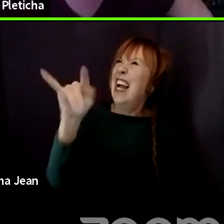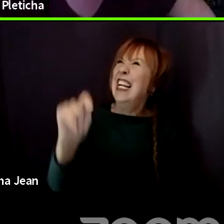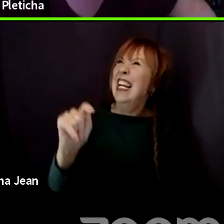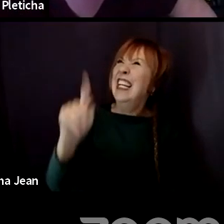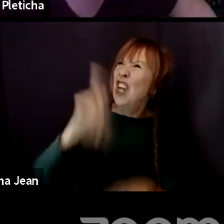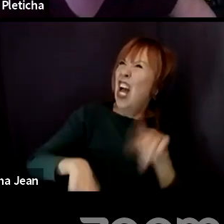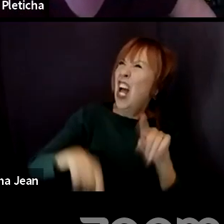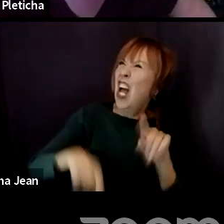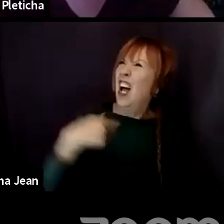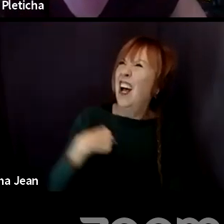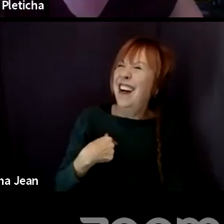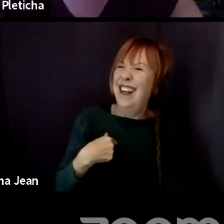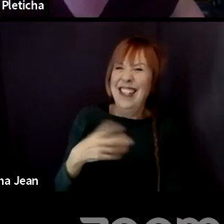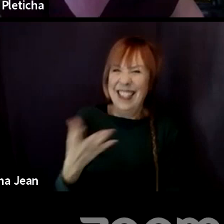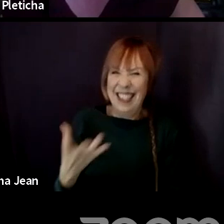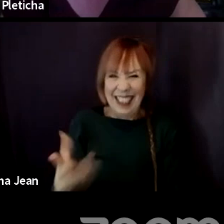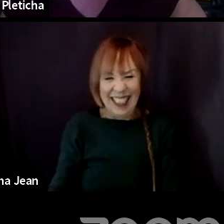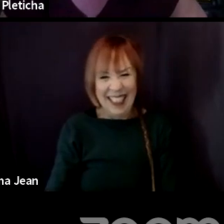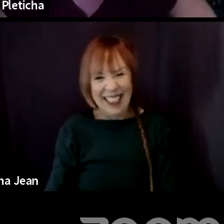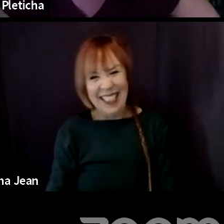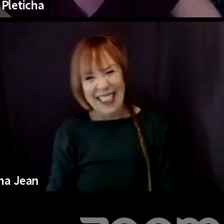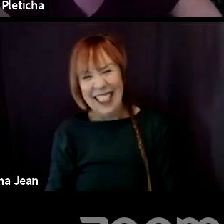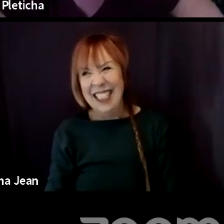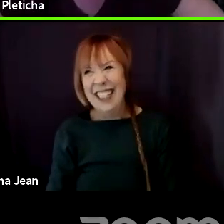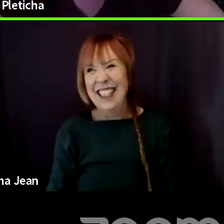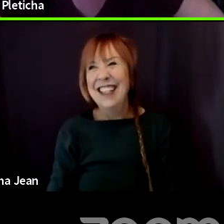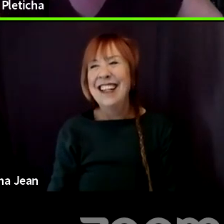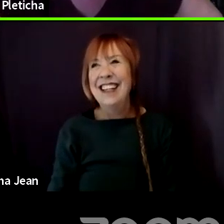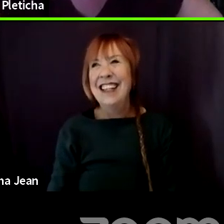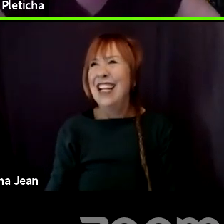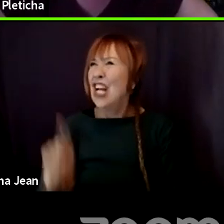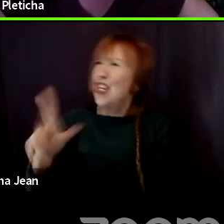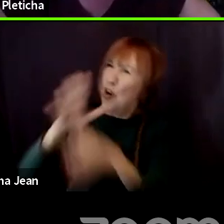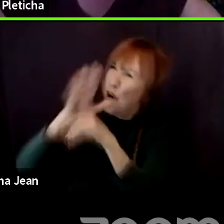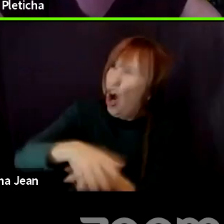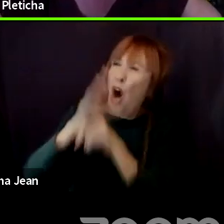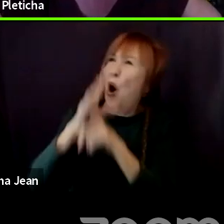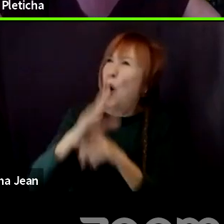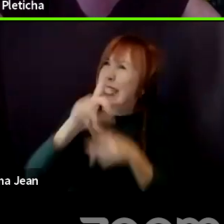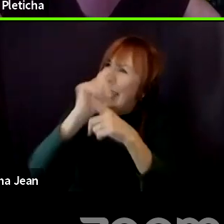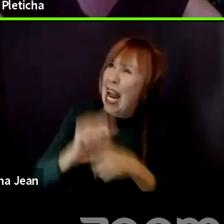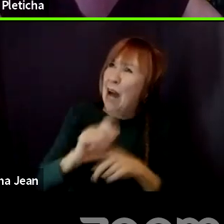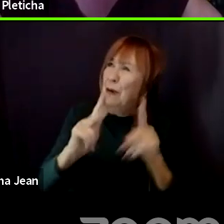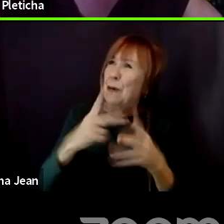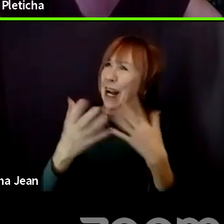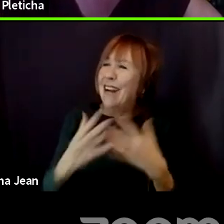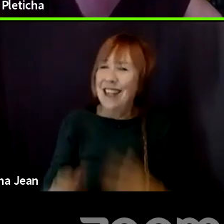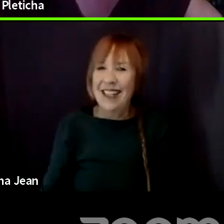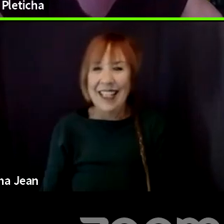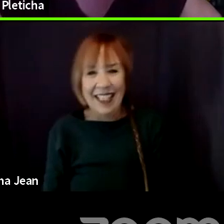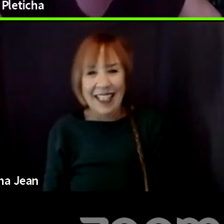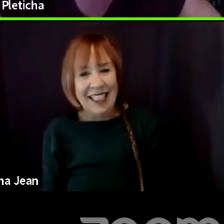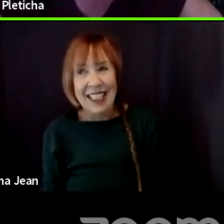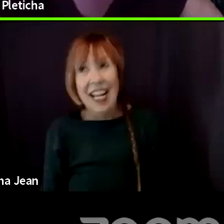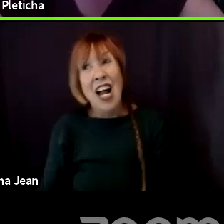Generally not... Yes, I like that, you're being a real dick right now.